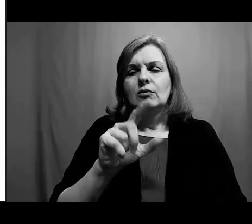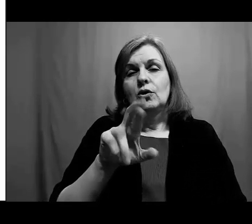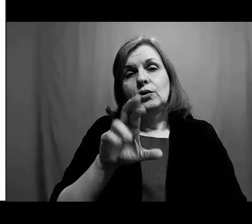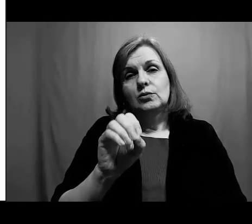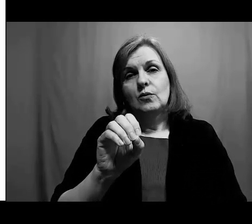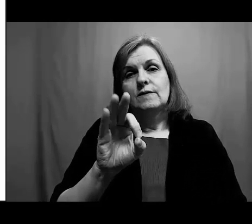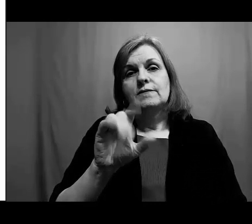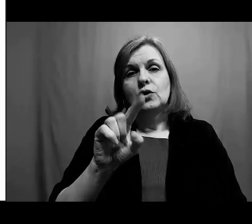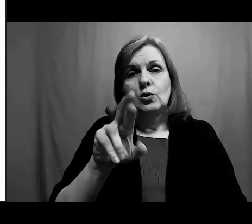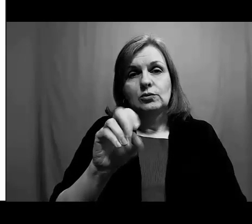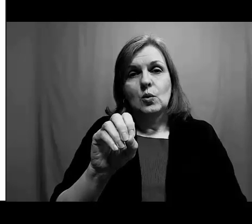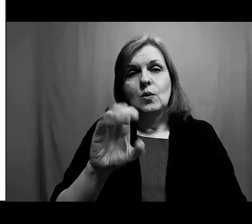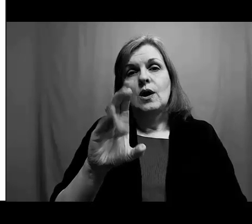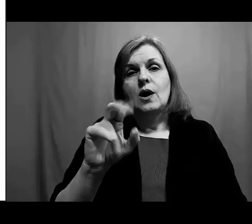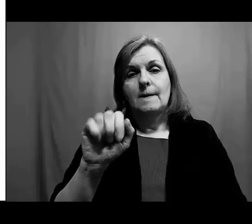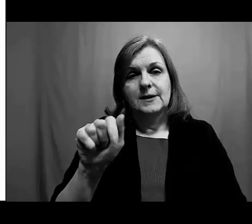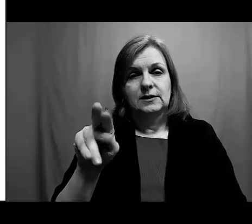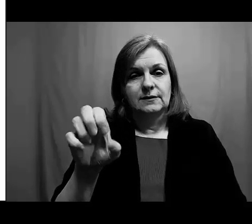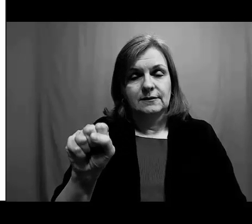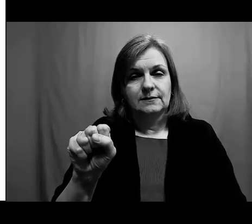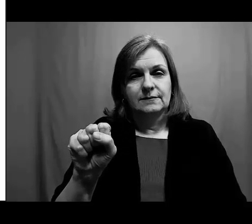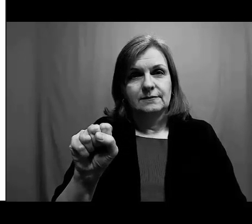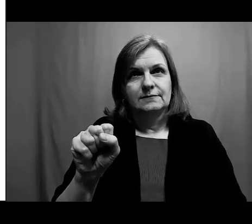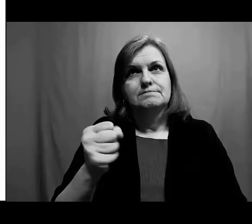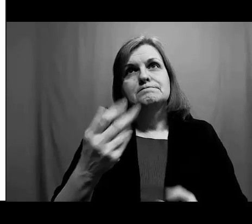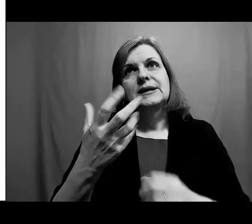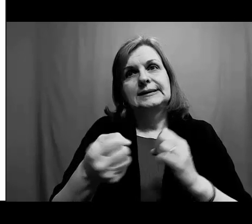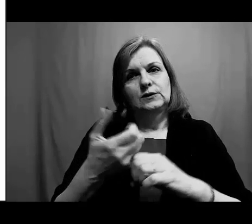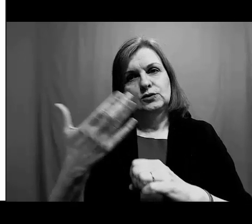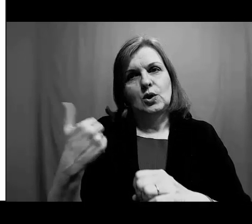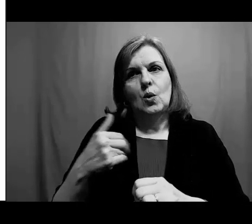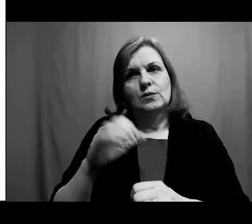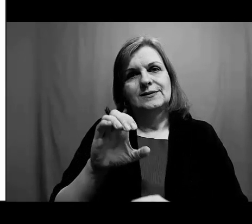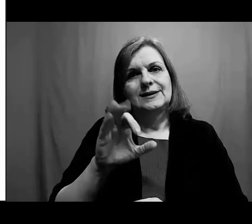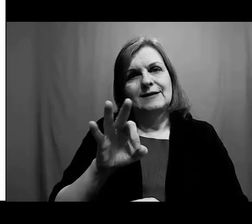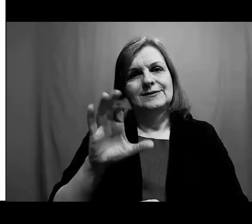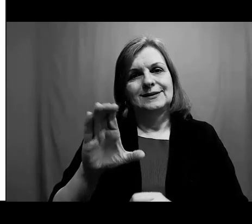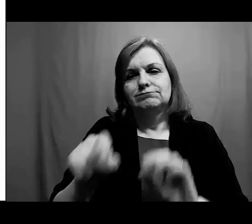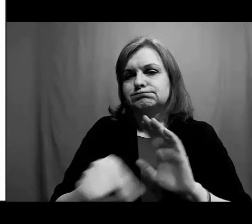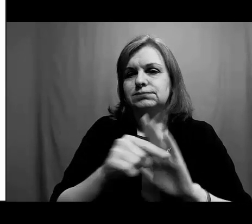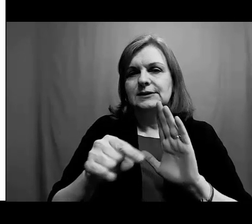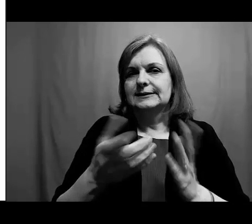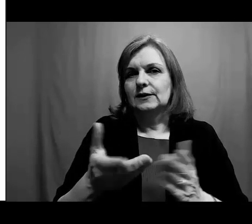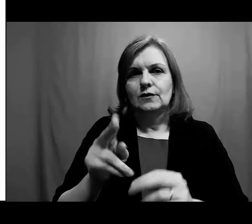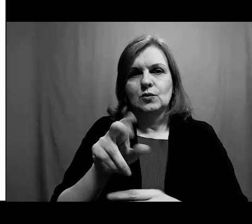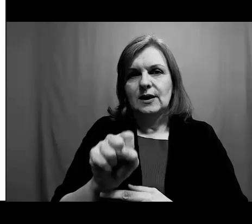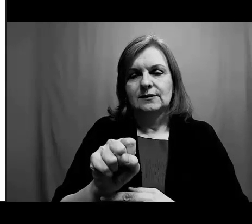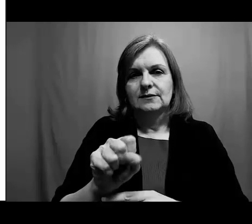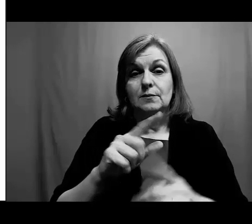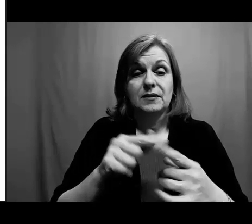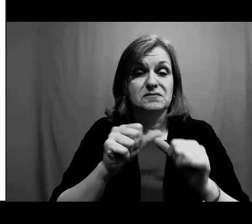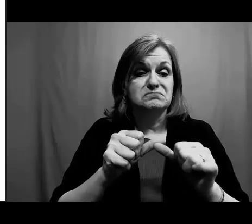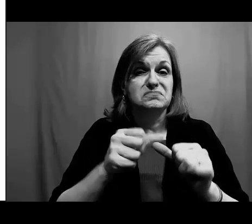CFCs were banned in the U.S. a number of decades ago now but we're still seeing